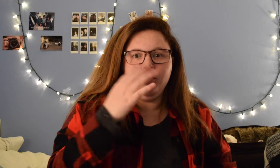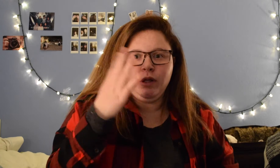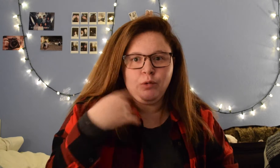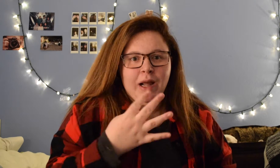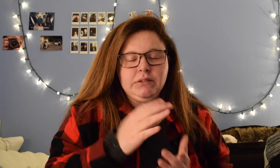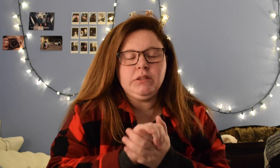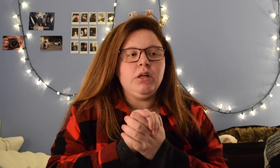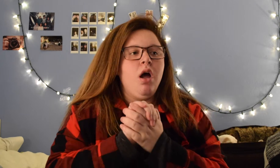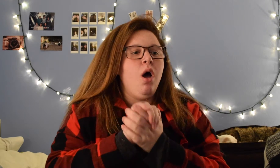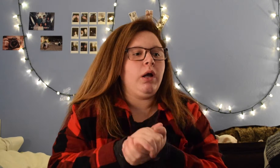It was just a crazy hectic schedule